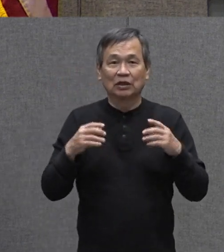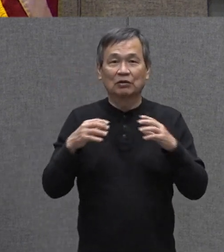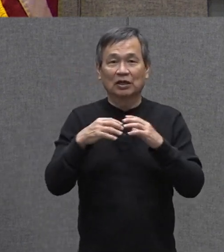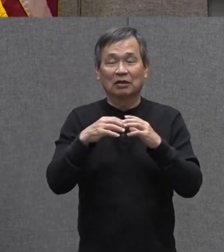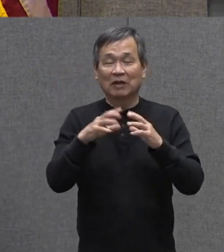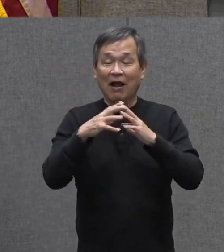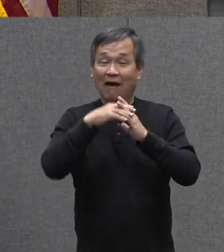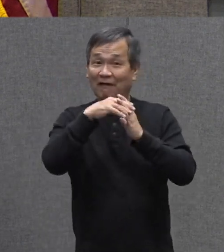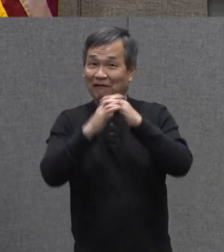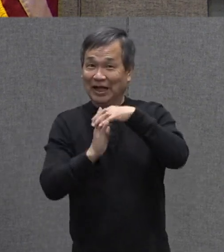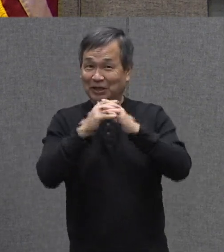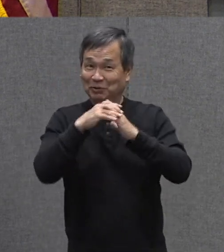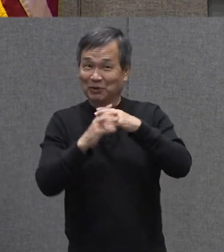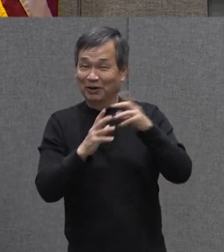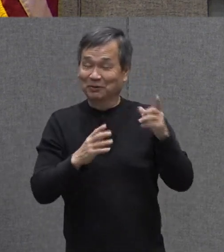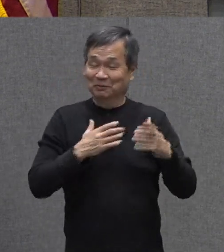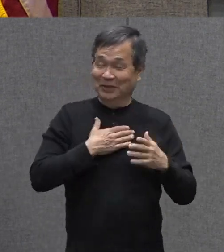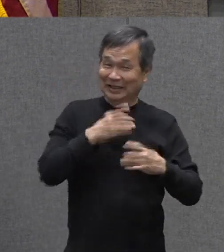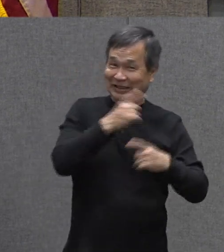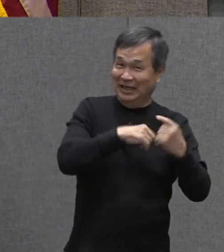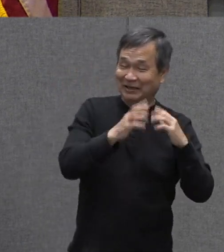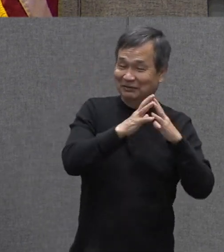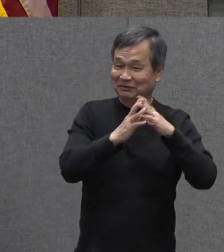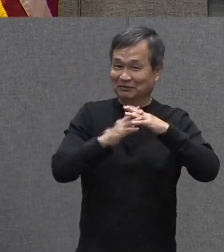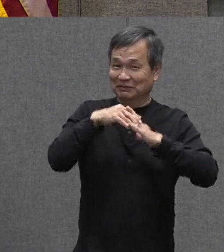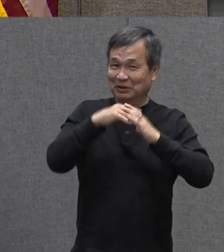flexible with how we use our language.